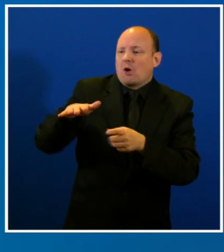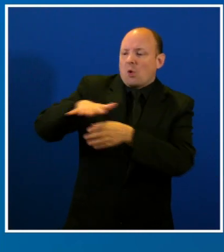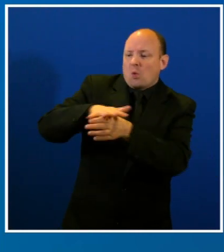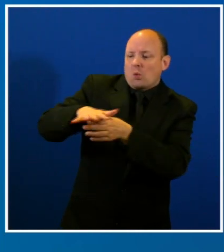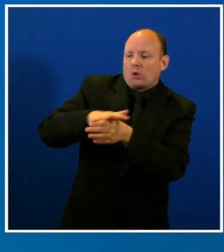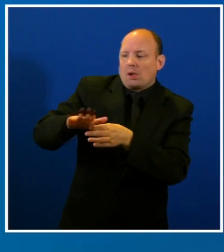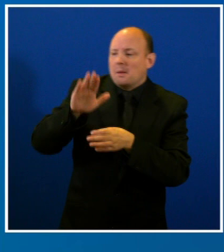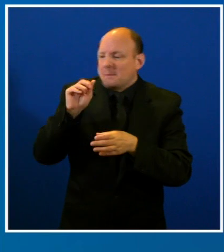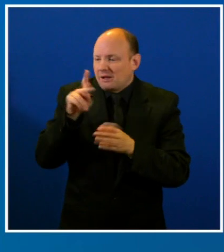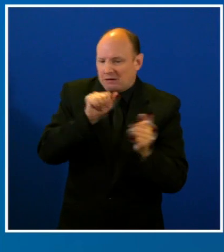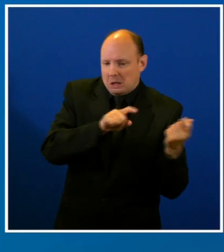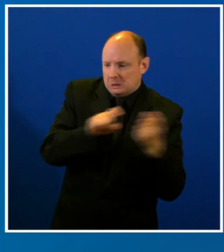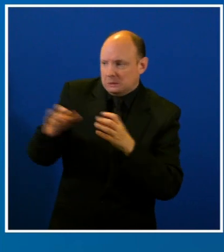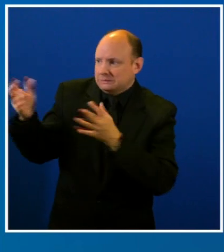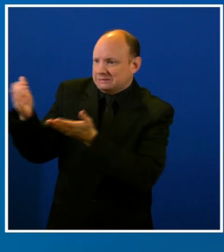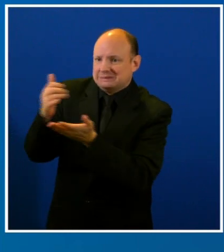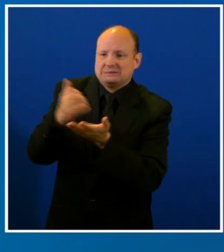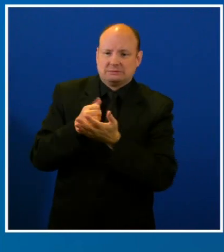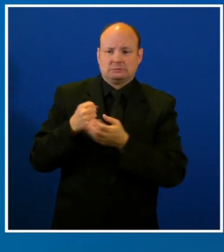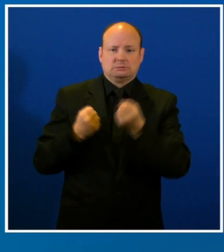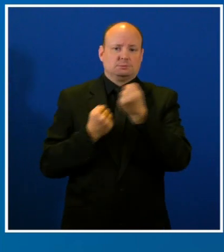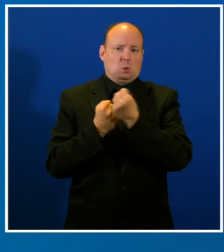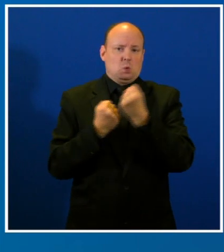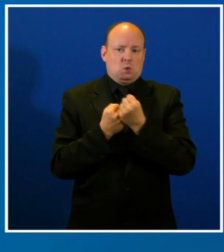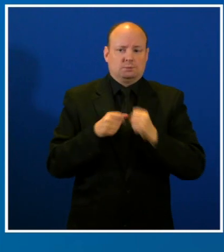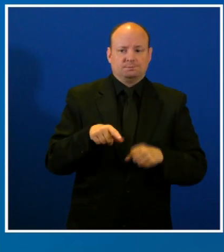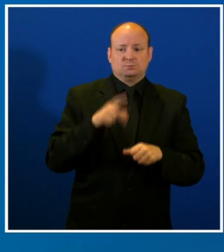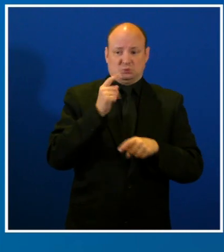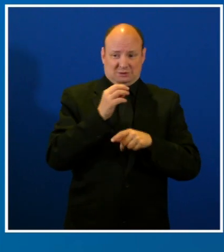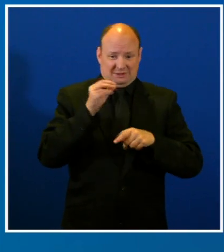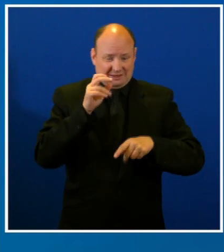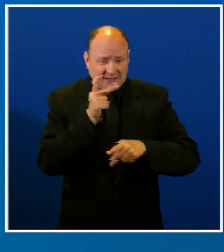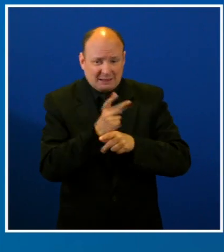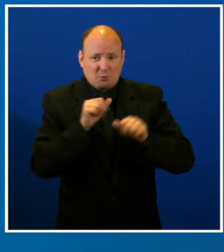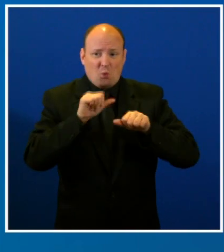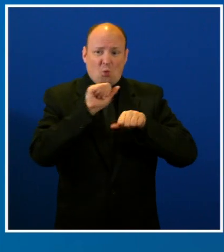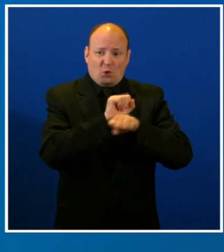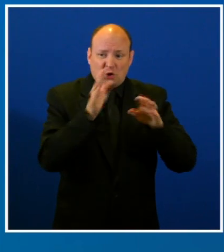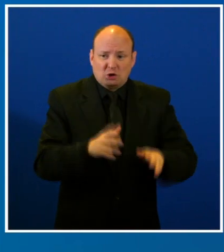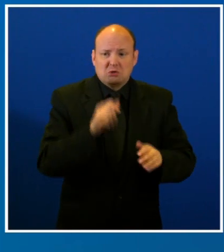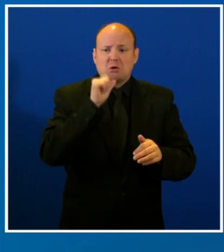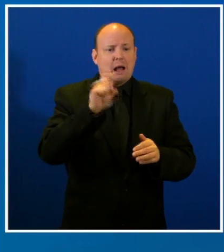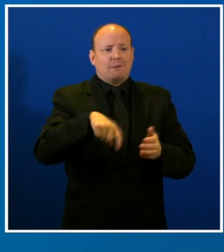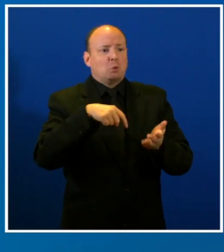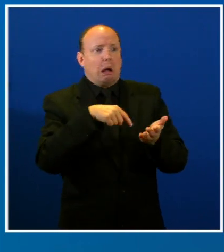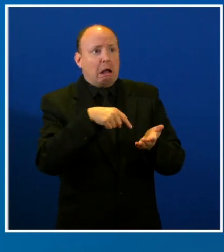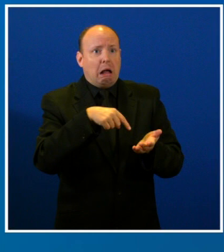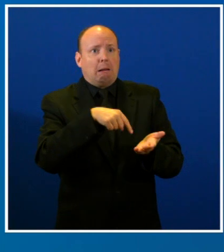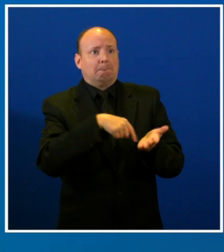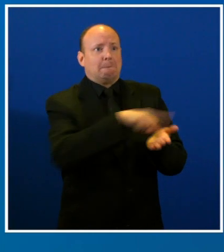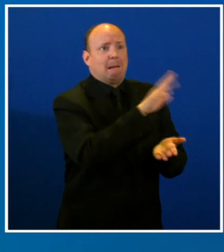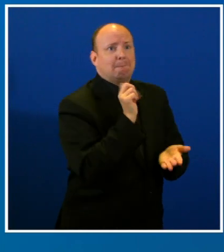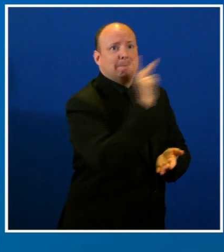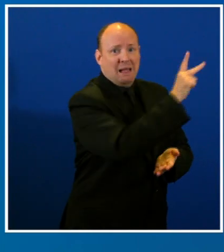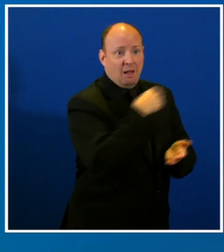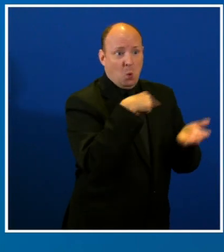jobs, the loans are not required to be paid back. In addition, the City of Vancouver is accepting